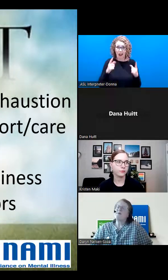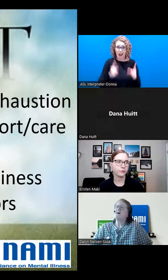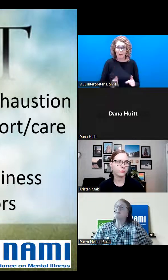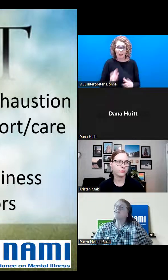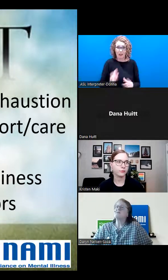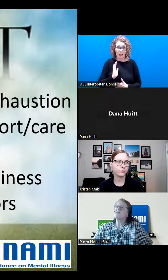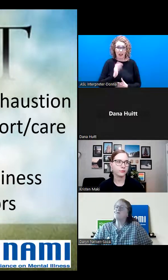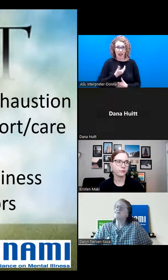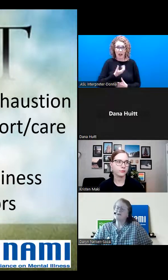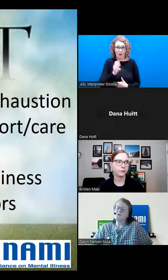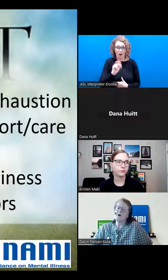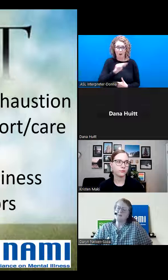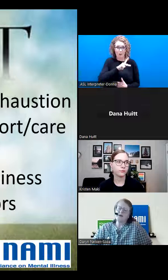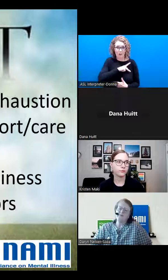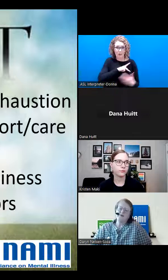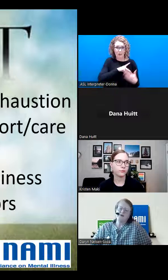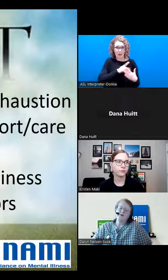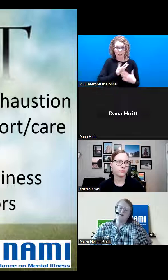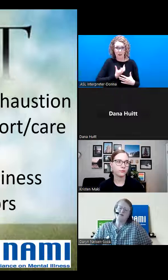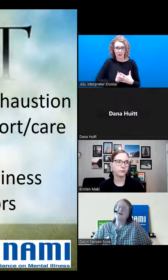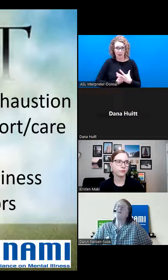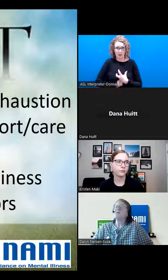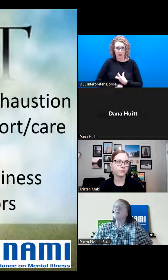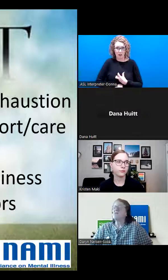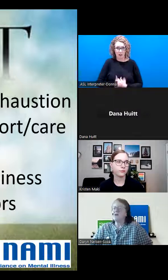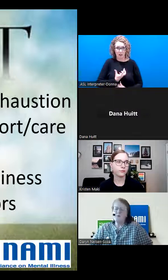they can add up. Incontinence